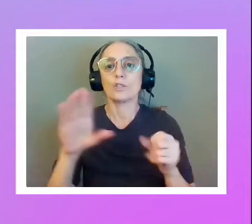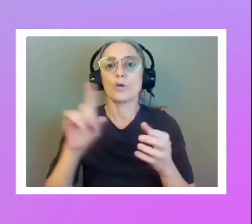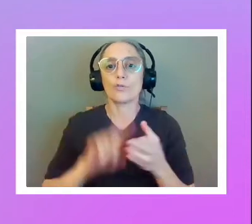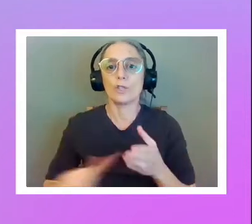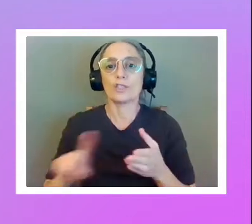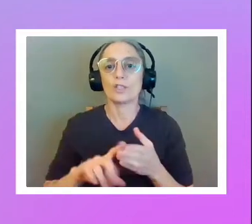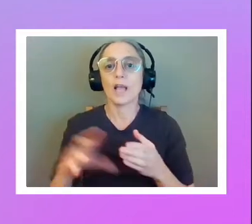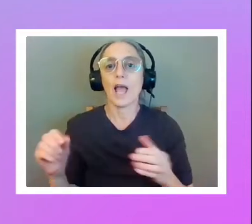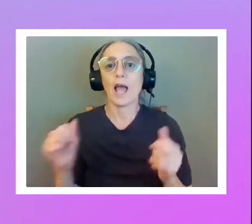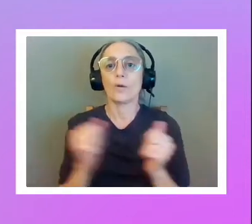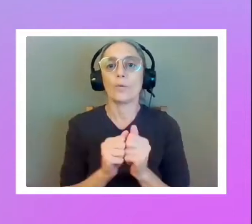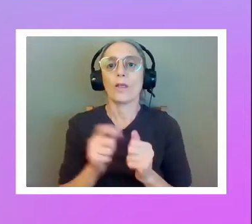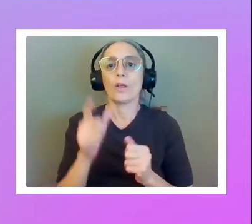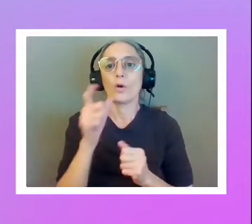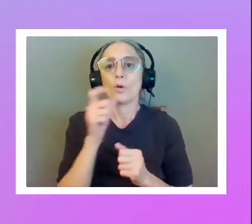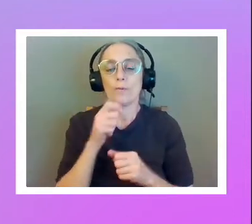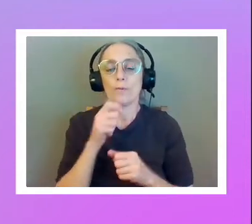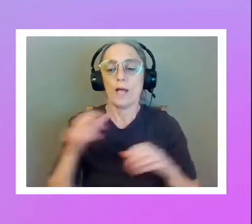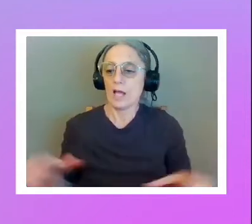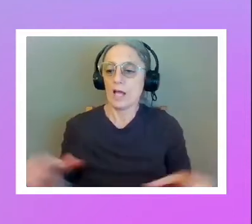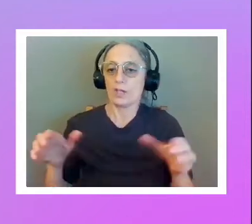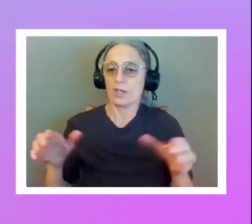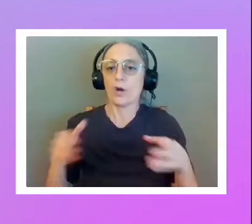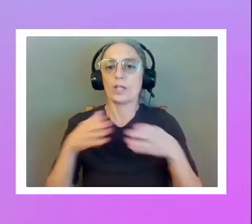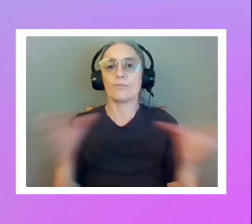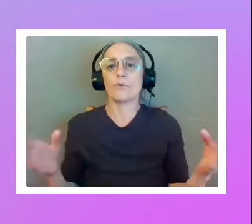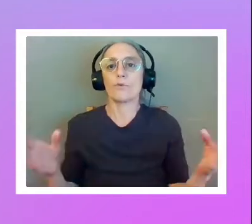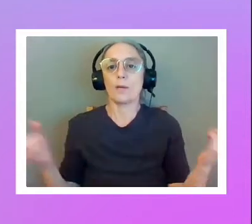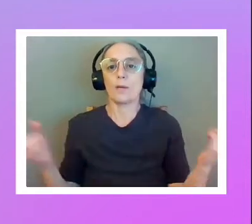Encourage broad participation in research activities